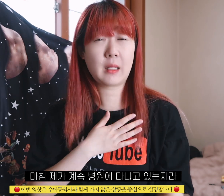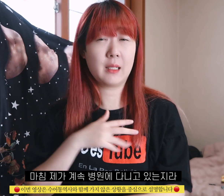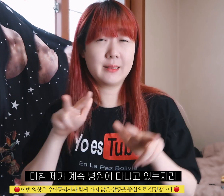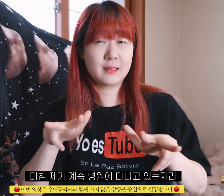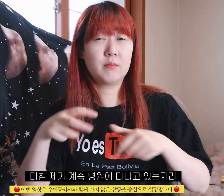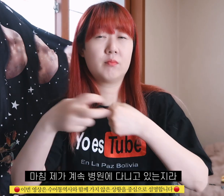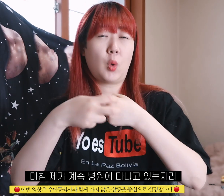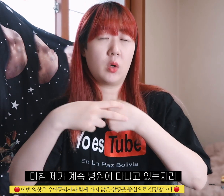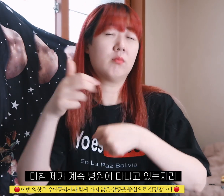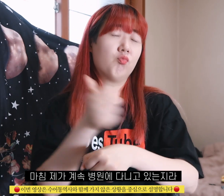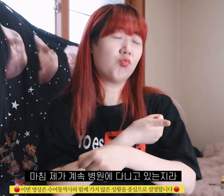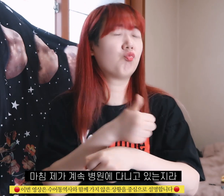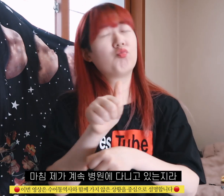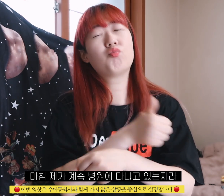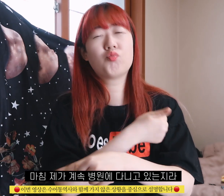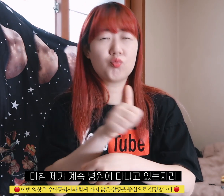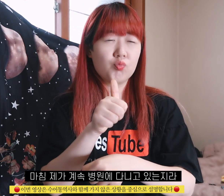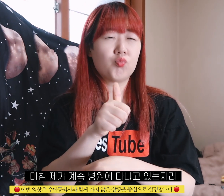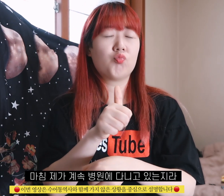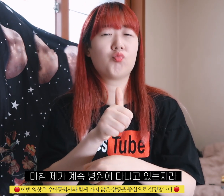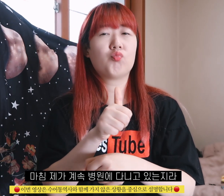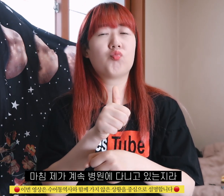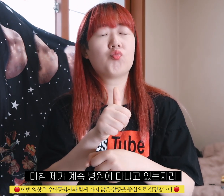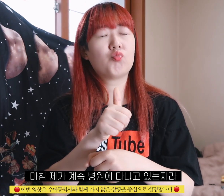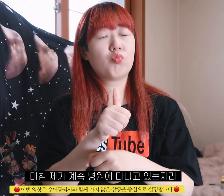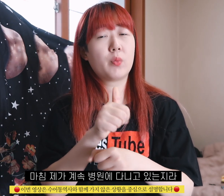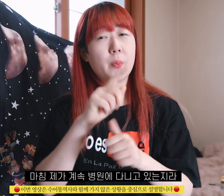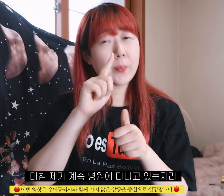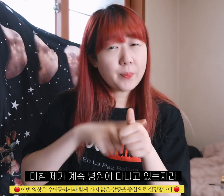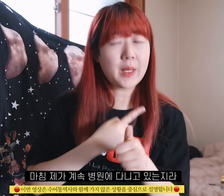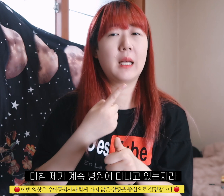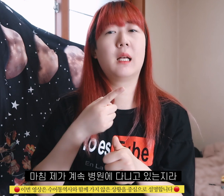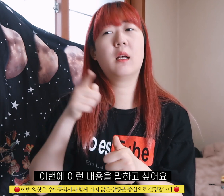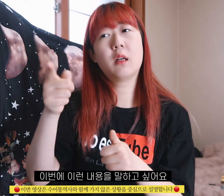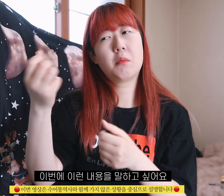By the way, I'm still in the hospital, so I want to tell you this.